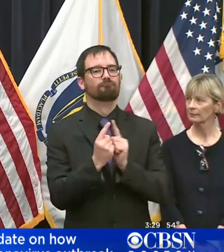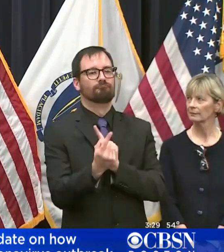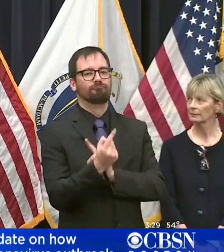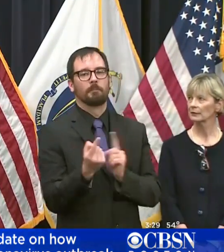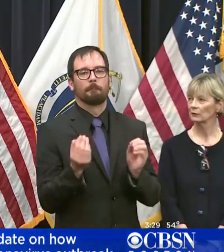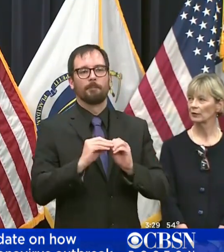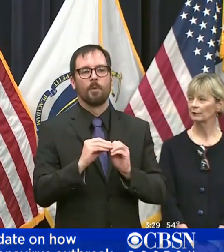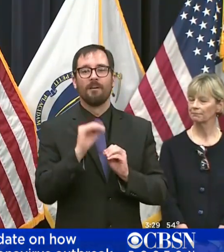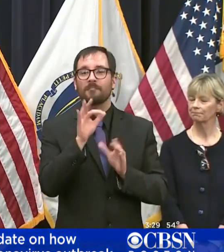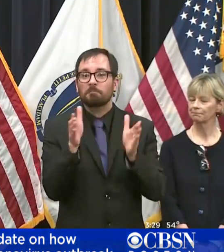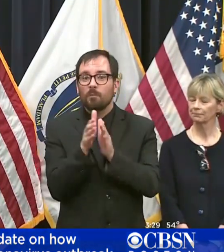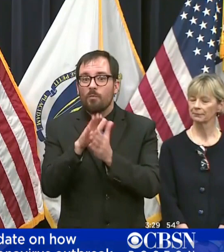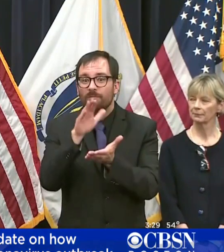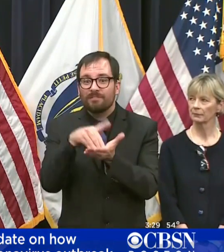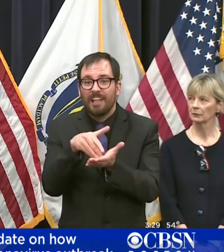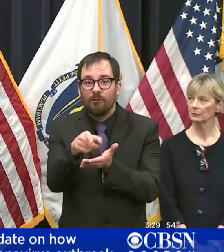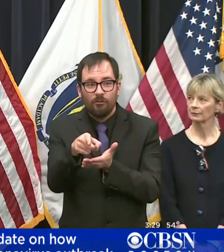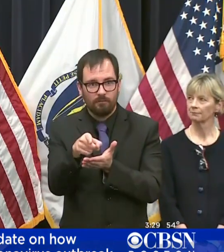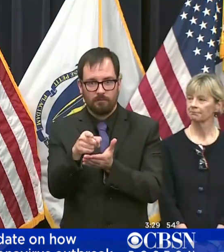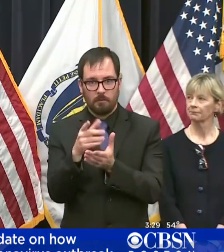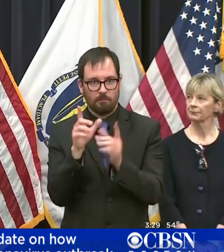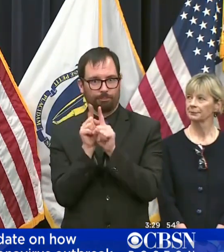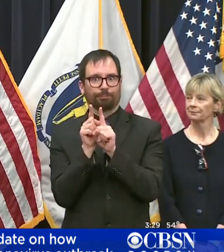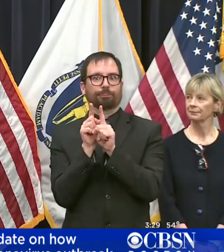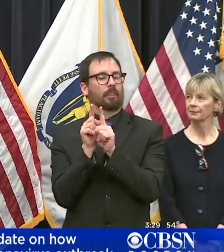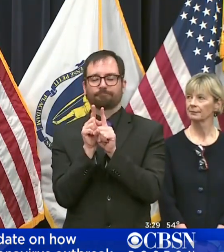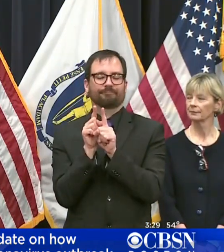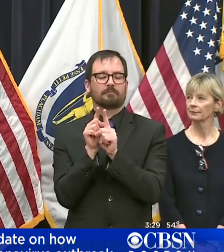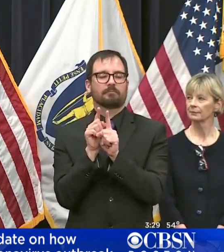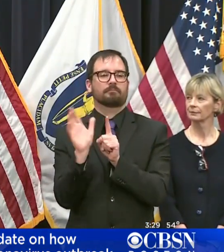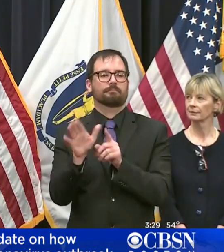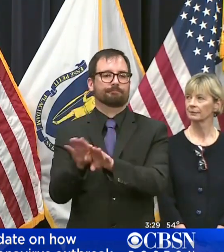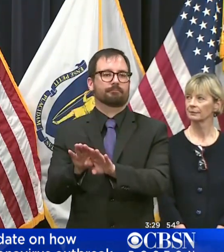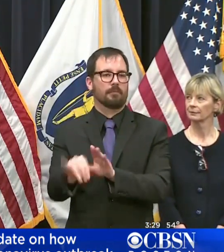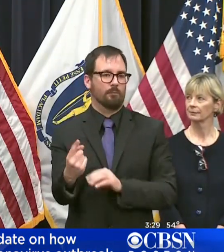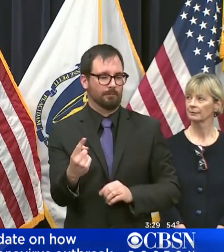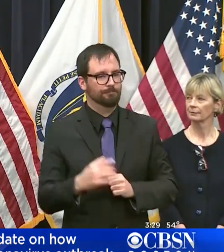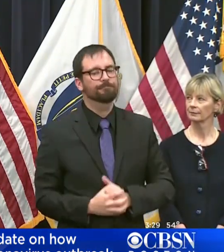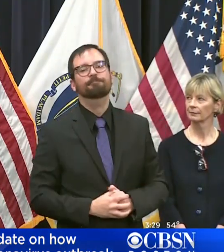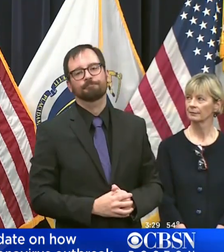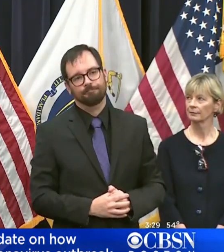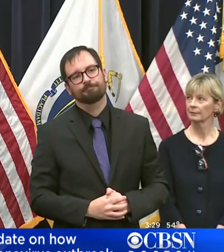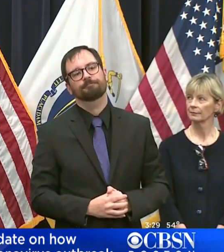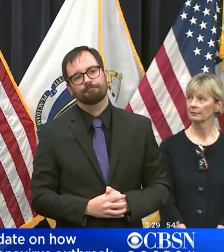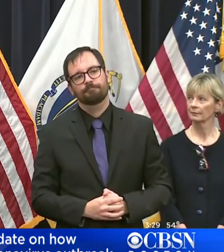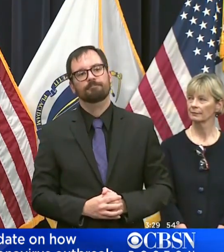WERE -- VERY BIG, VERY SPACIOUS AND HAD THE CAPACITY TO CREATE SPACE WITH RESPECT TO -- THE ISSUE THAT THE SECRETARY